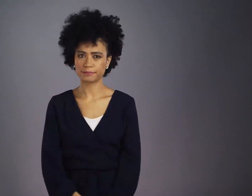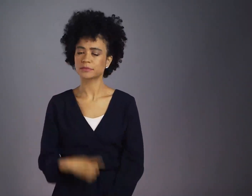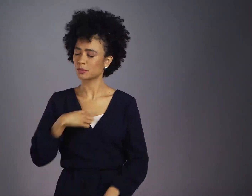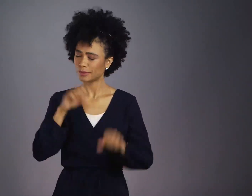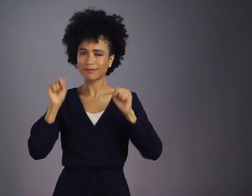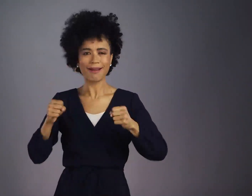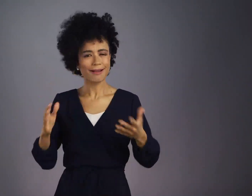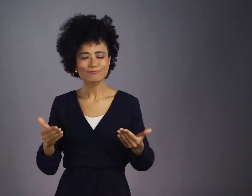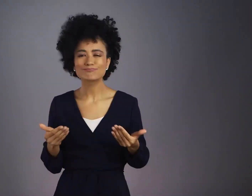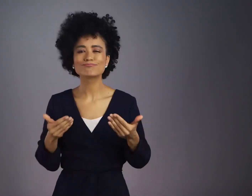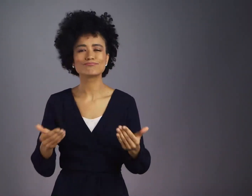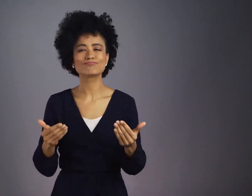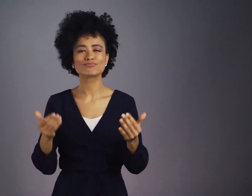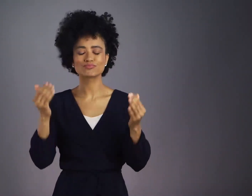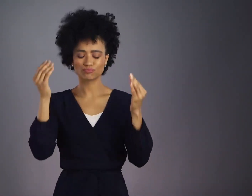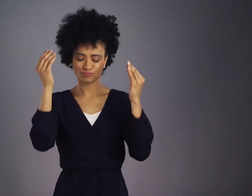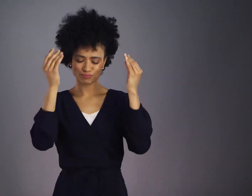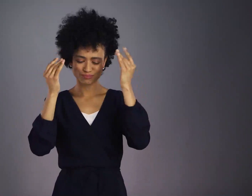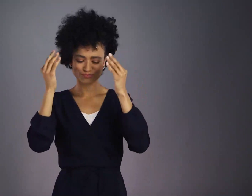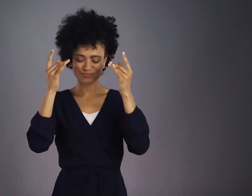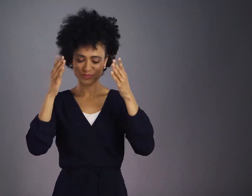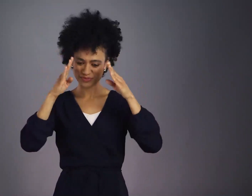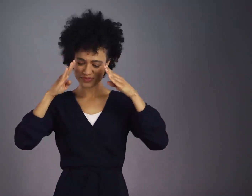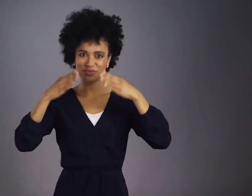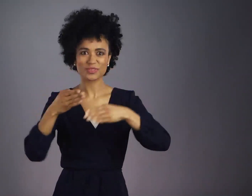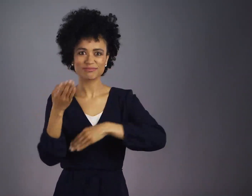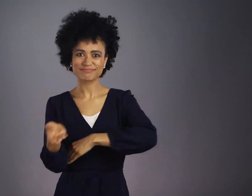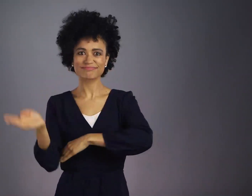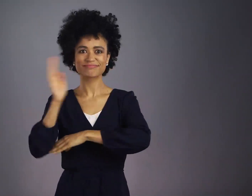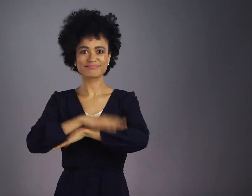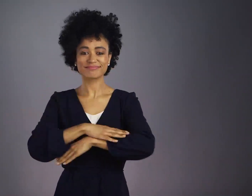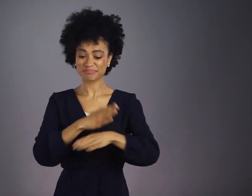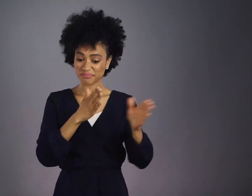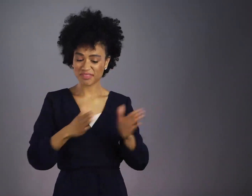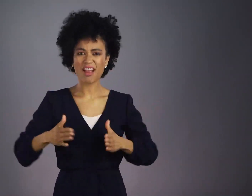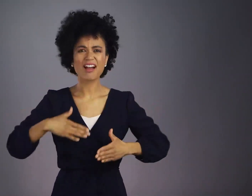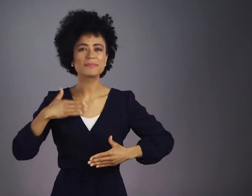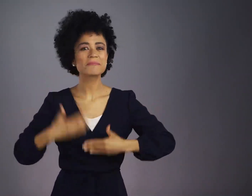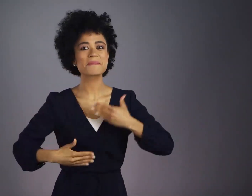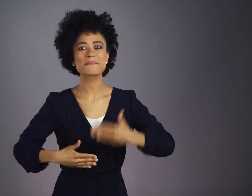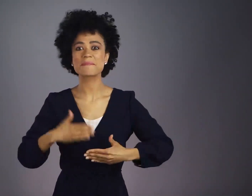Under these conditions we can employ our mental faculties with assurance,